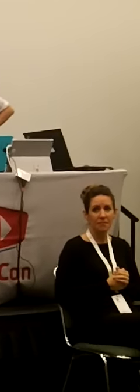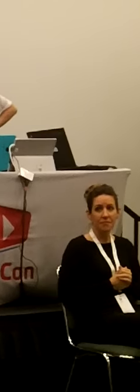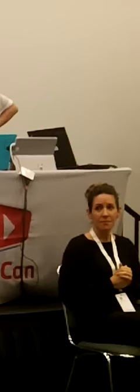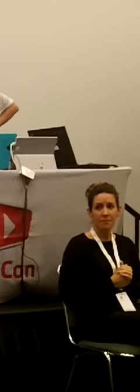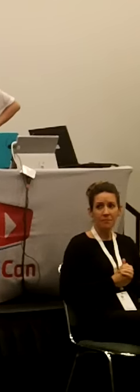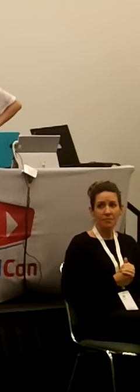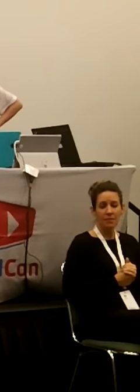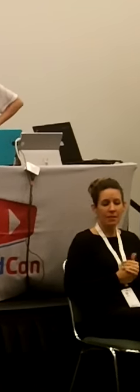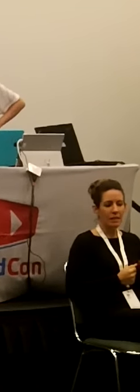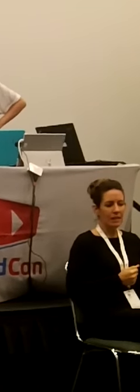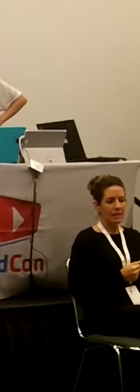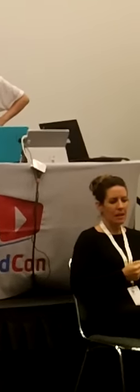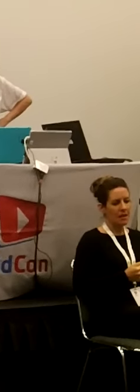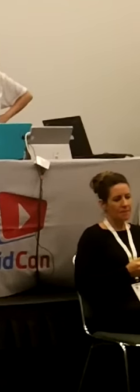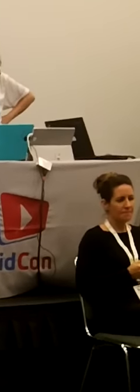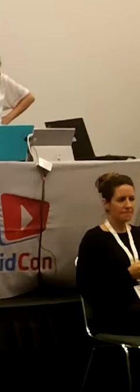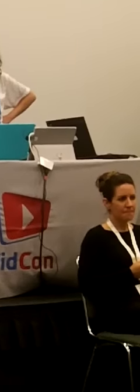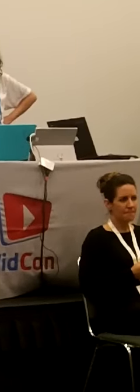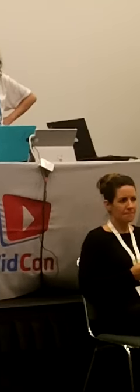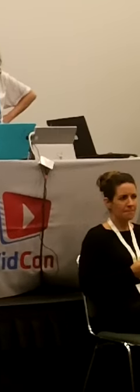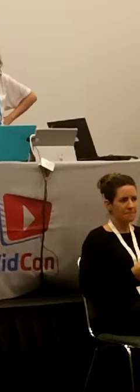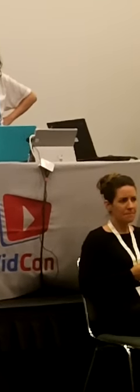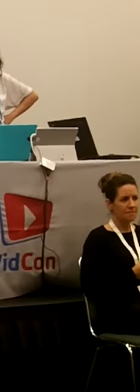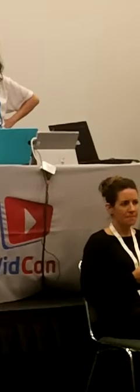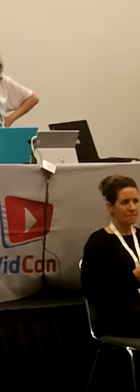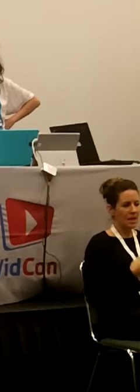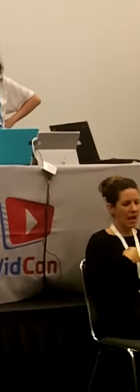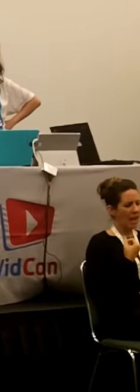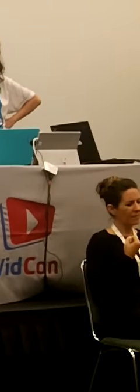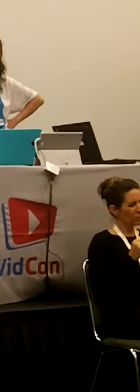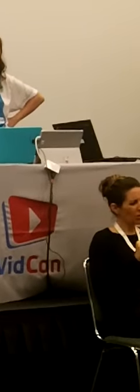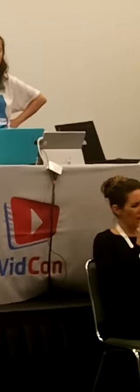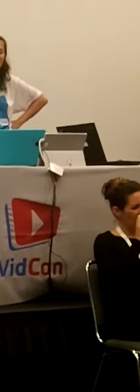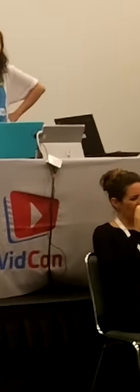I don't think I do. I think I tried looking, but I'm not really sure.